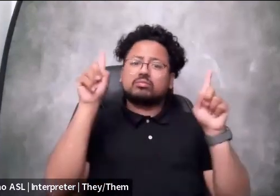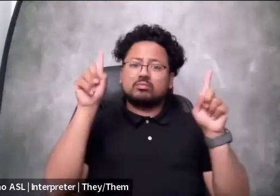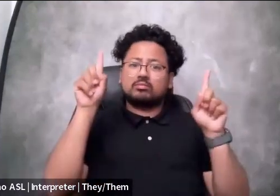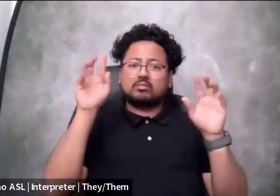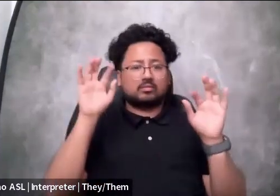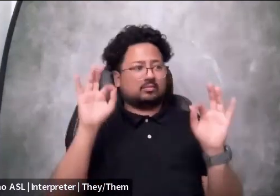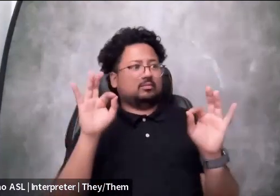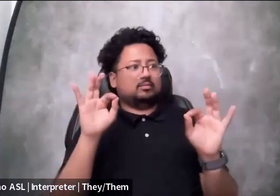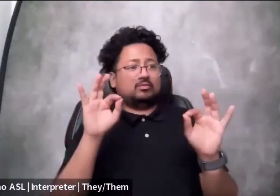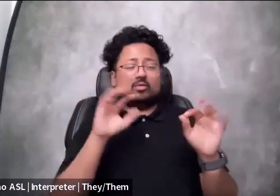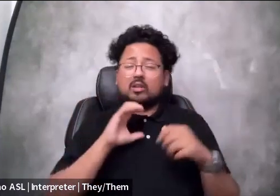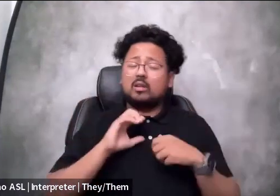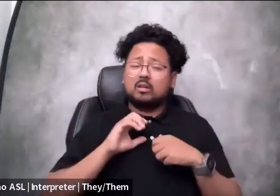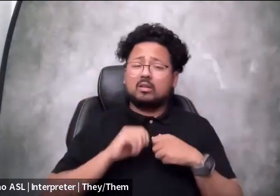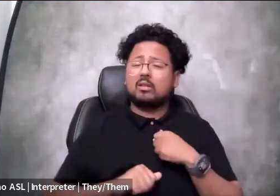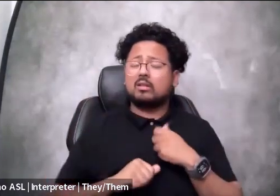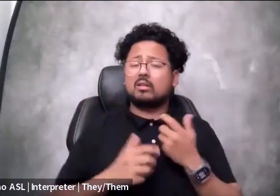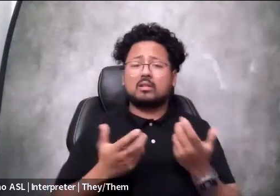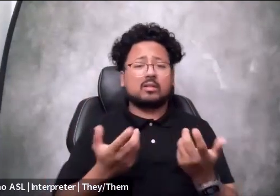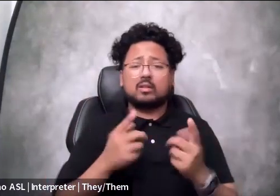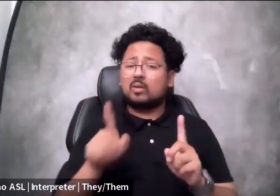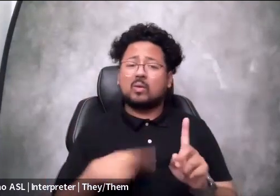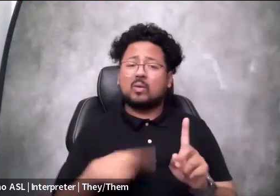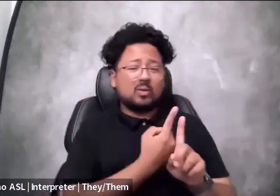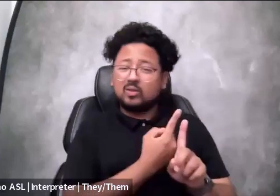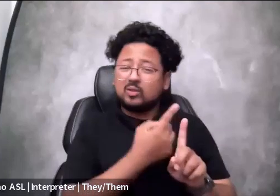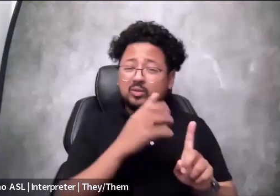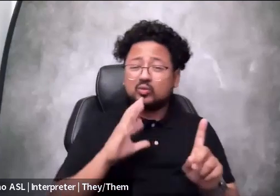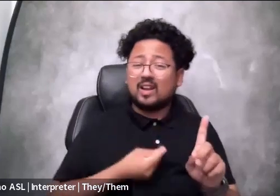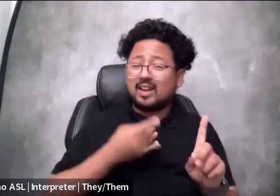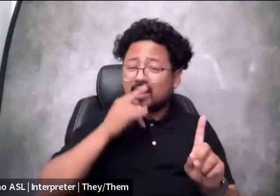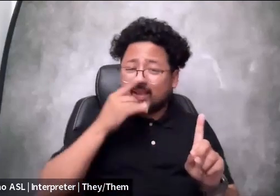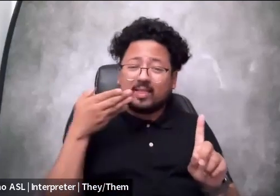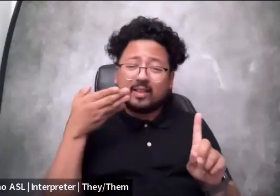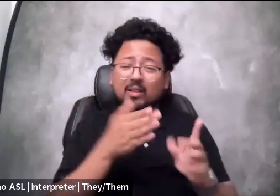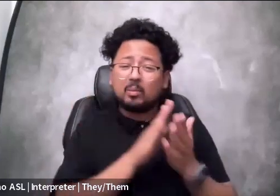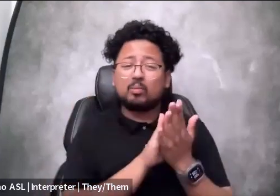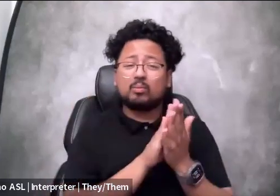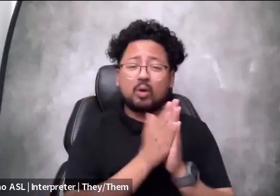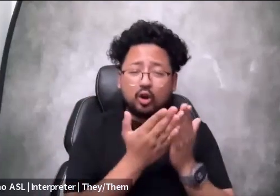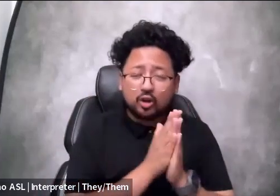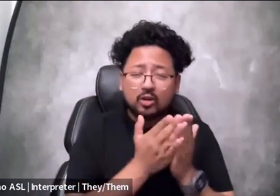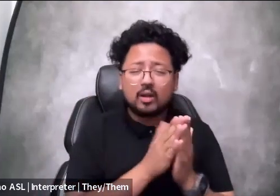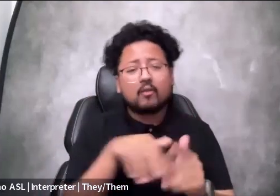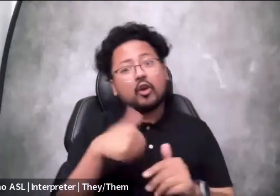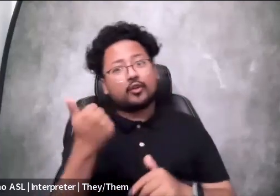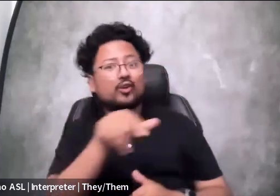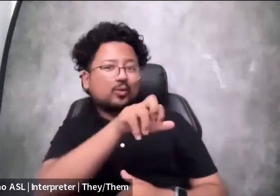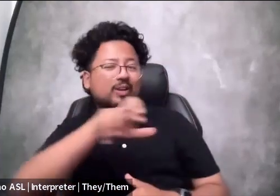a little bit broke my heart. She's the only trans kid in the book. There is another queer in the book, the principal is queer,